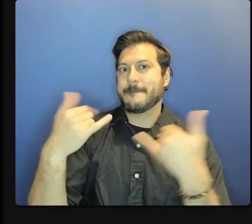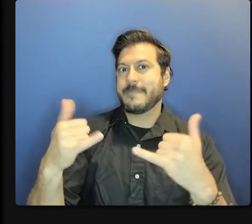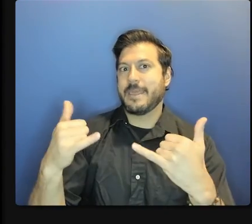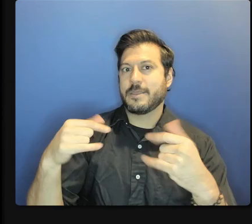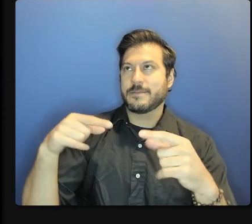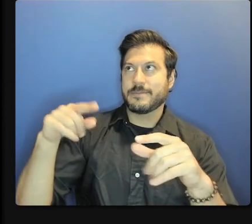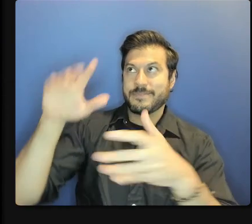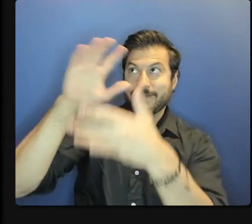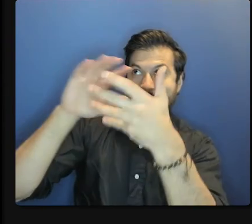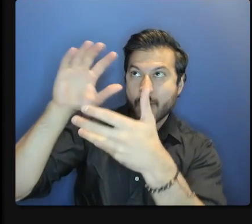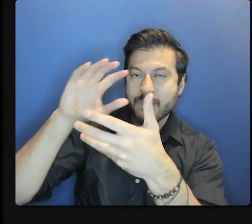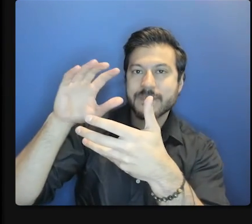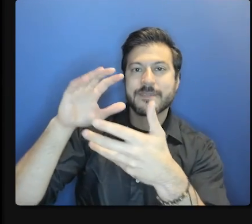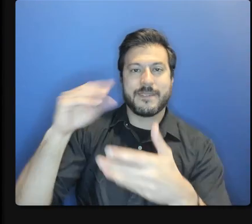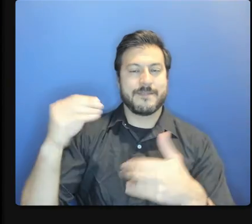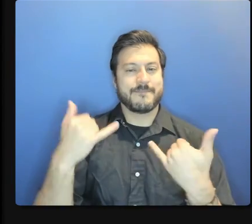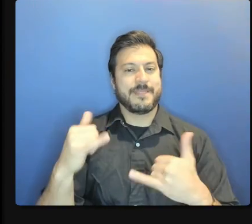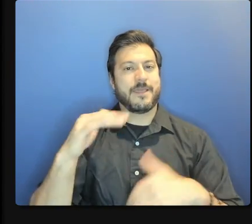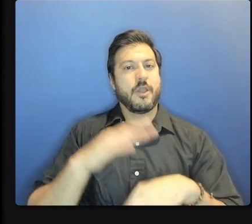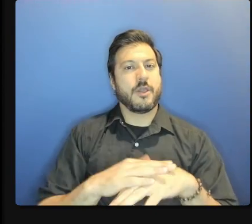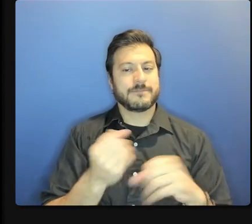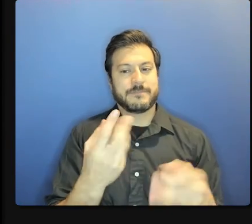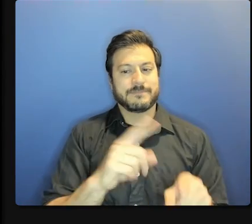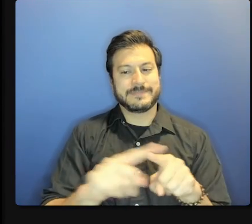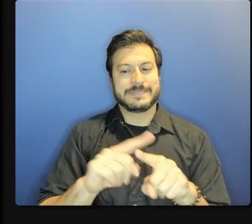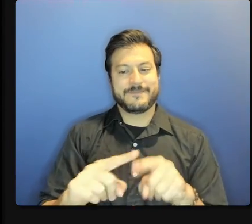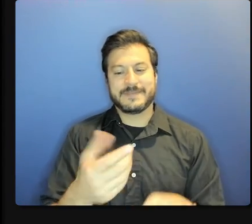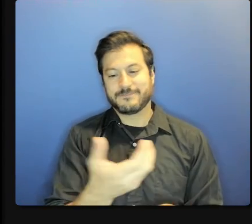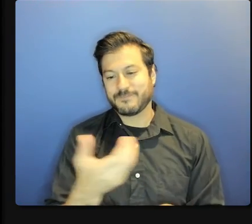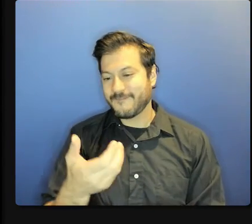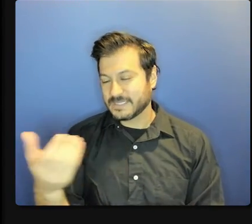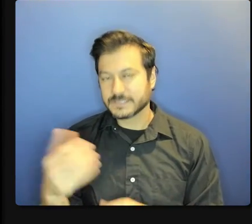when they're playing them in the cloud and playing on multiple devices.